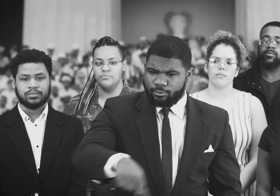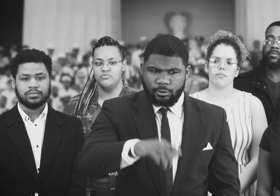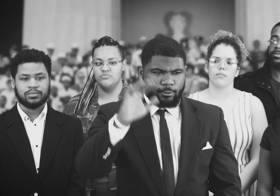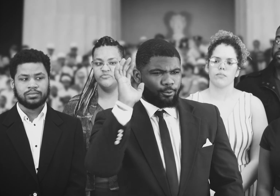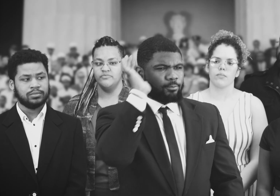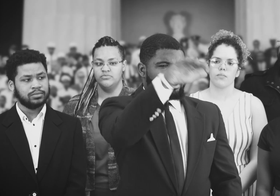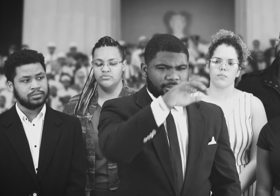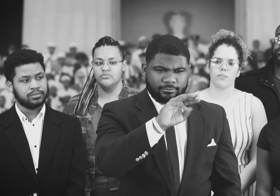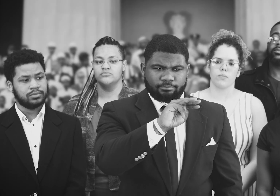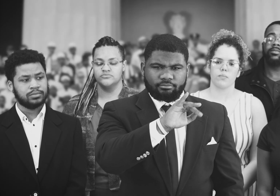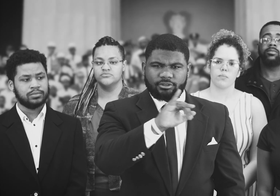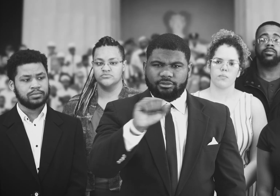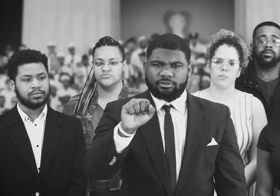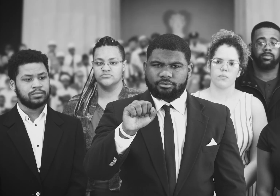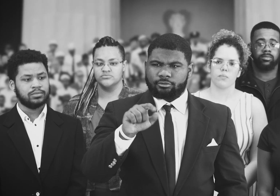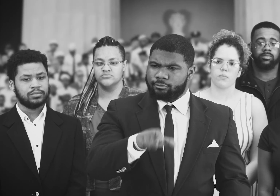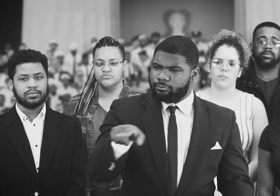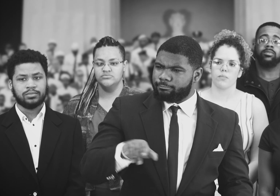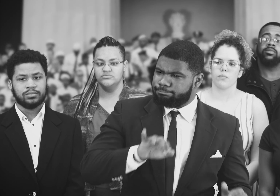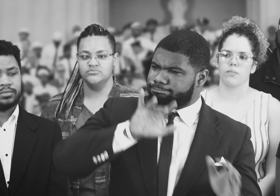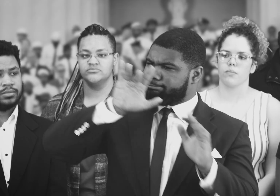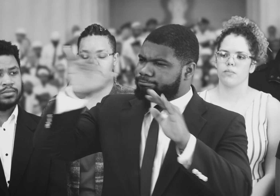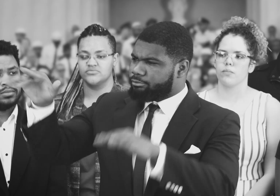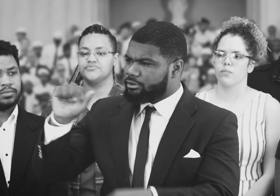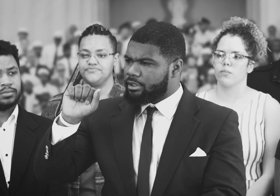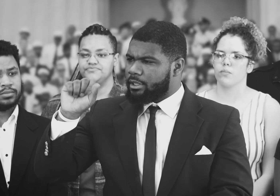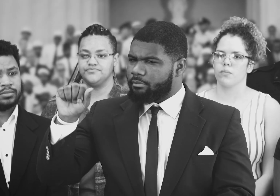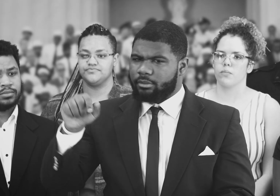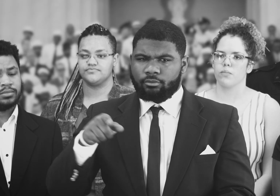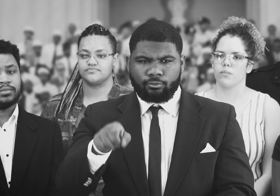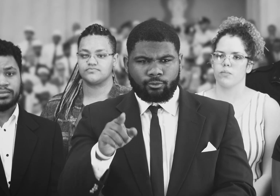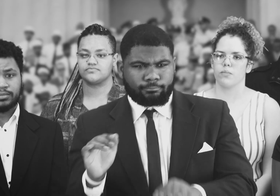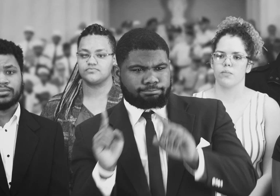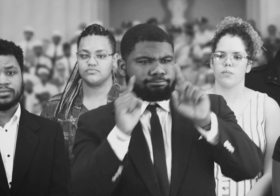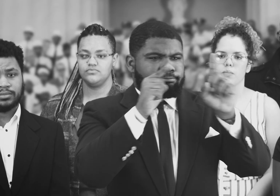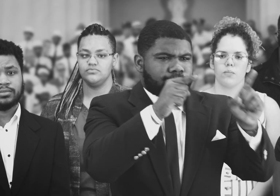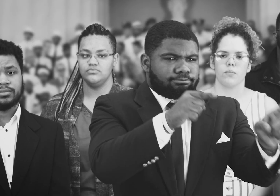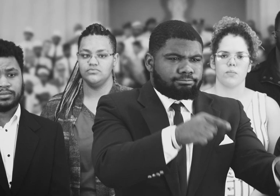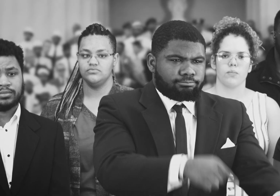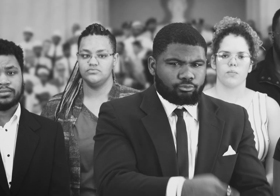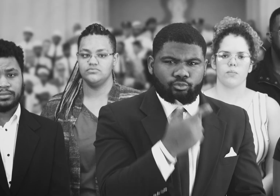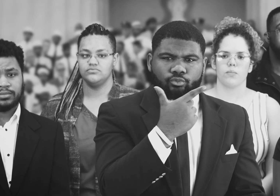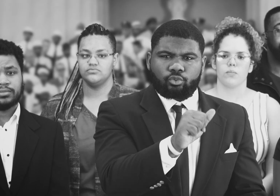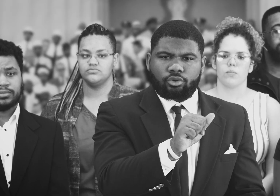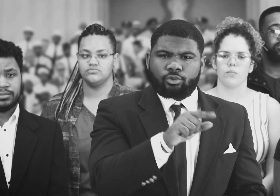Go back to Mississippi, go back to Alabama, go back to Georgia,